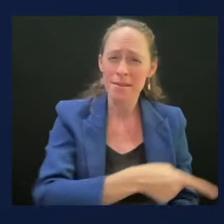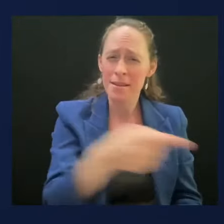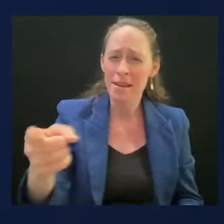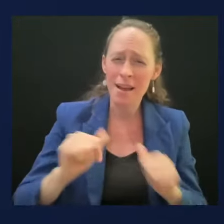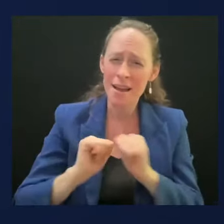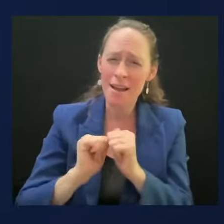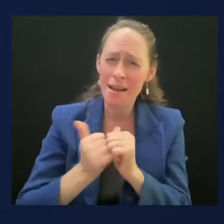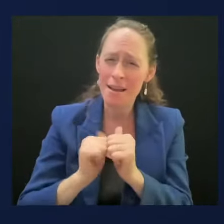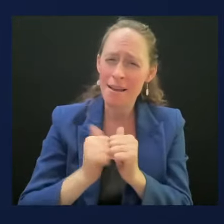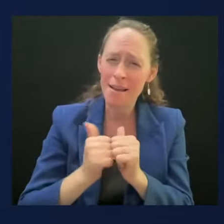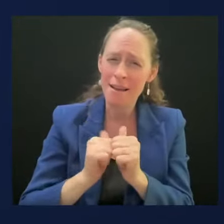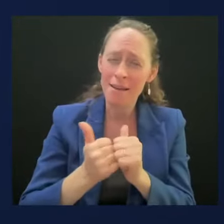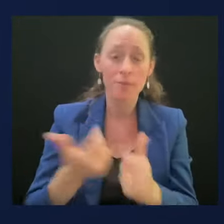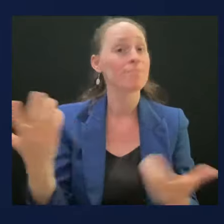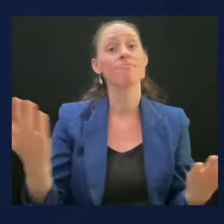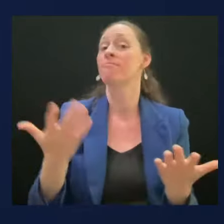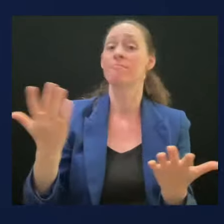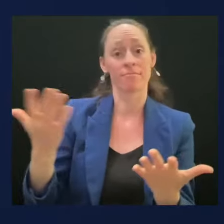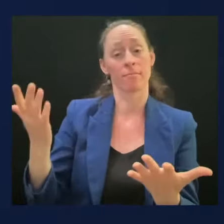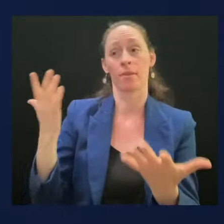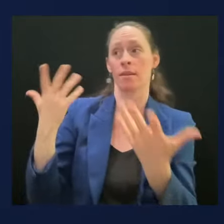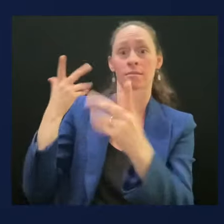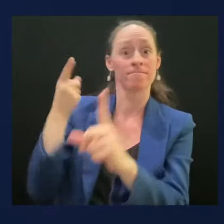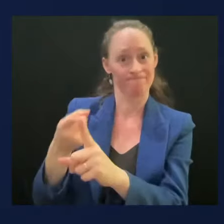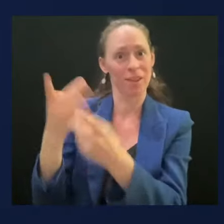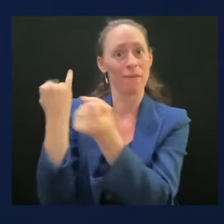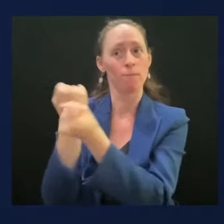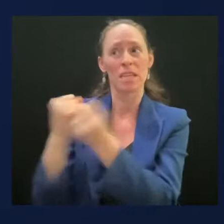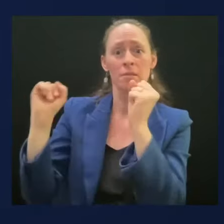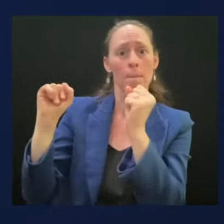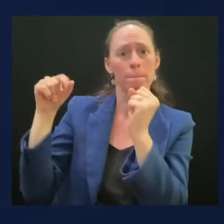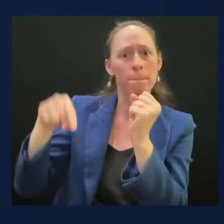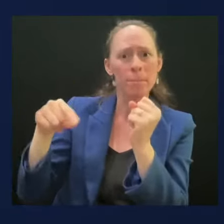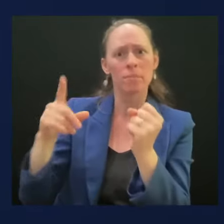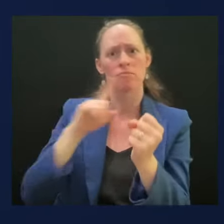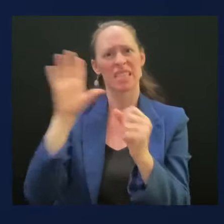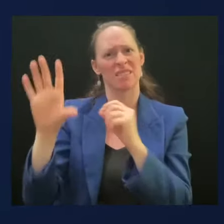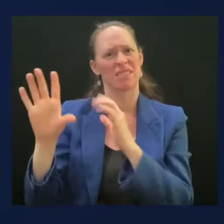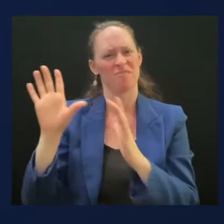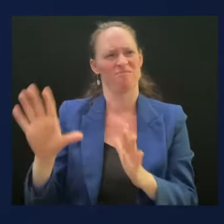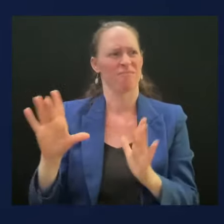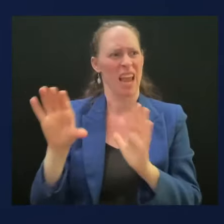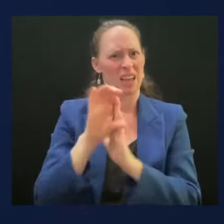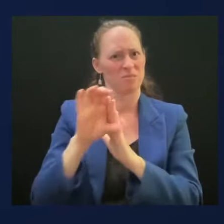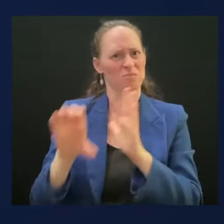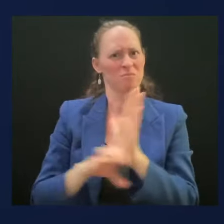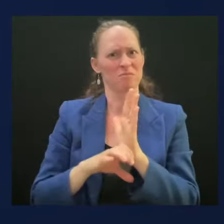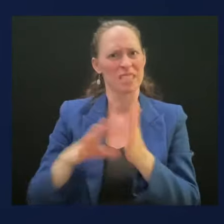that the Constitution of the United States of America, the idea that is America, will continue for our posterity